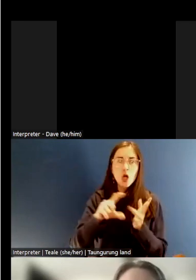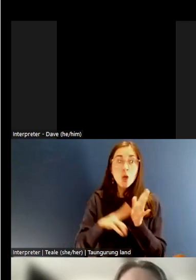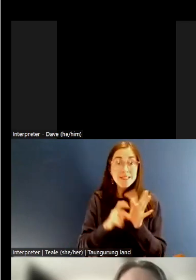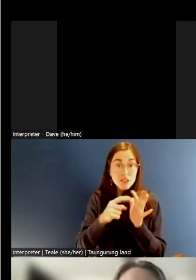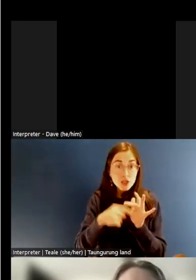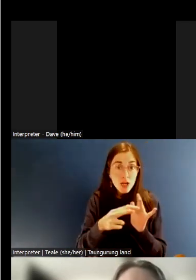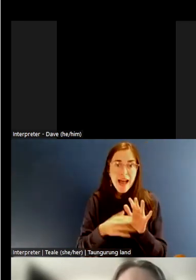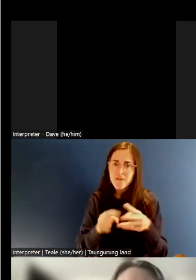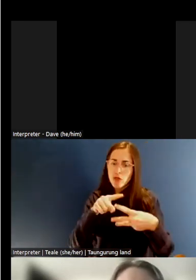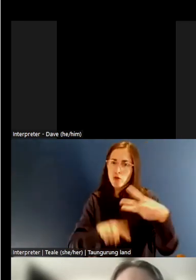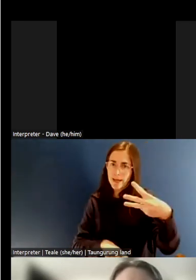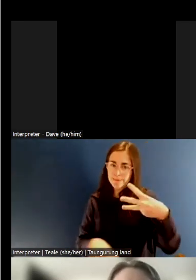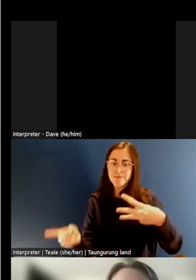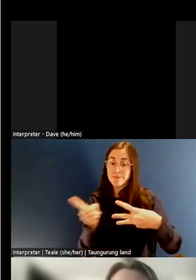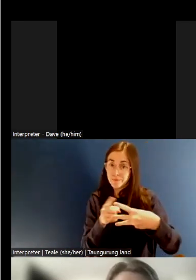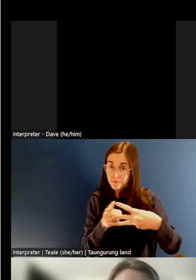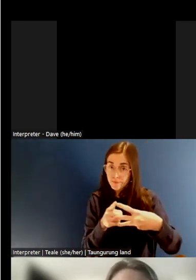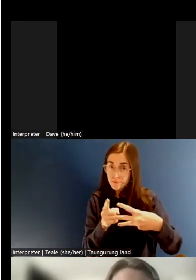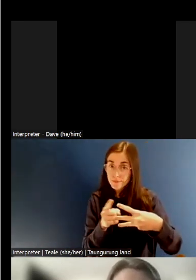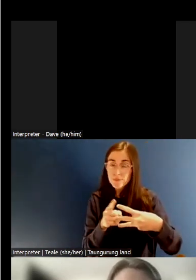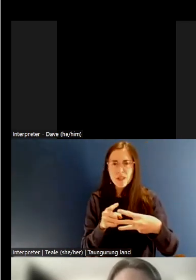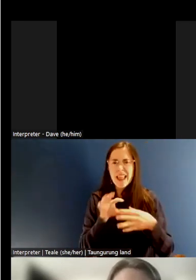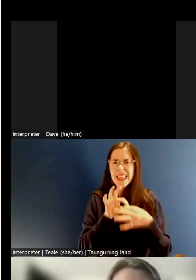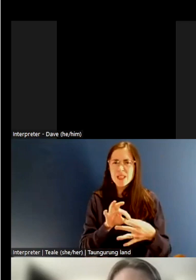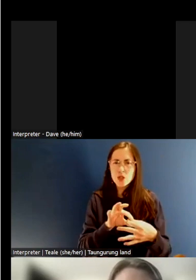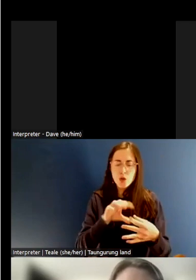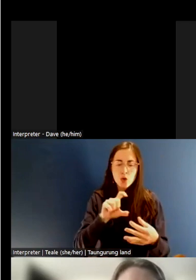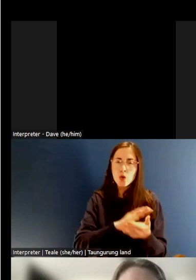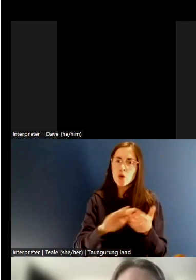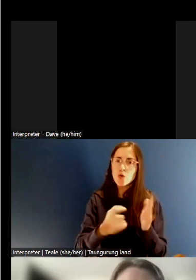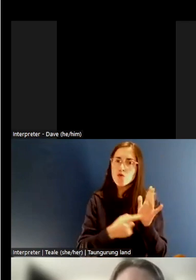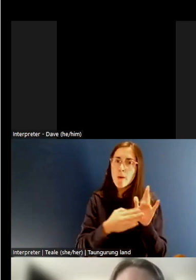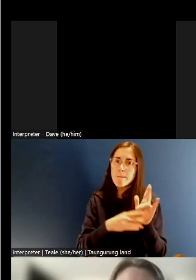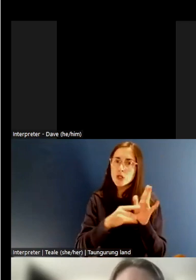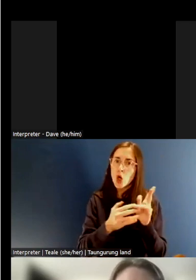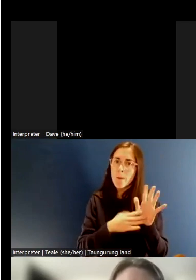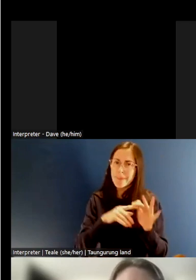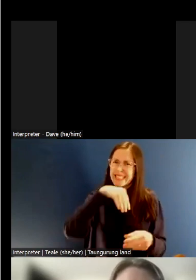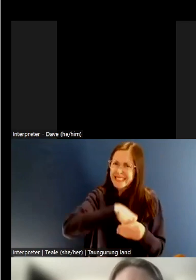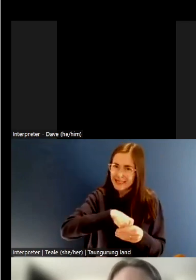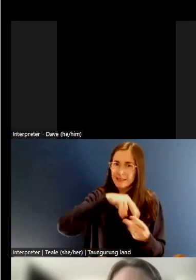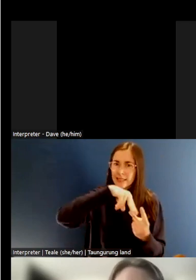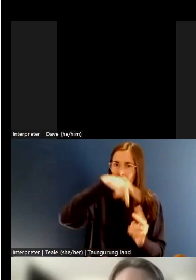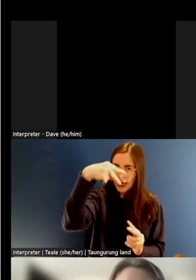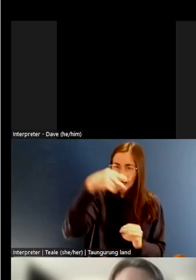So there's conditions related to the chromosomes that we were just looking at. There's conditions called monogenic